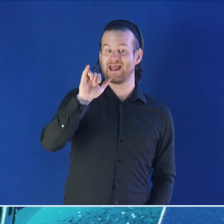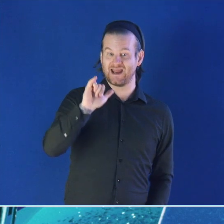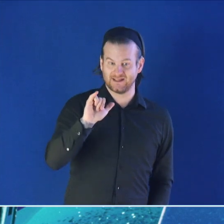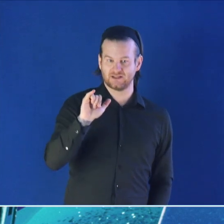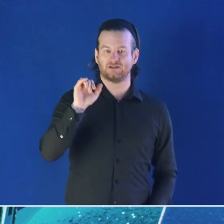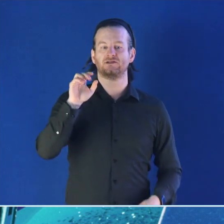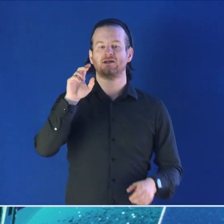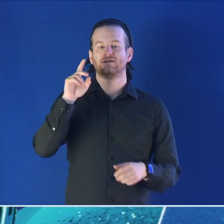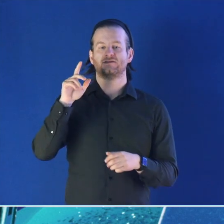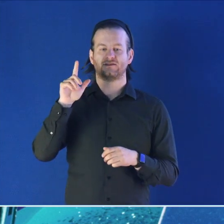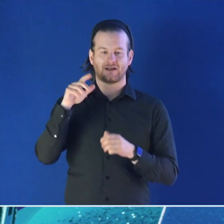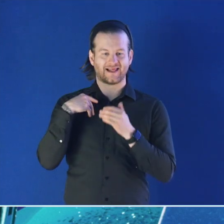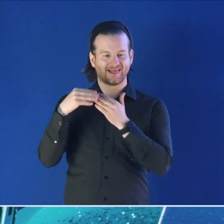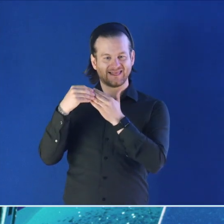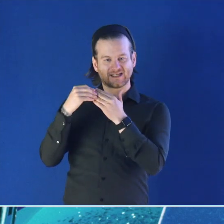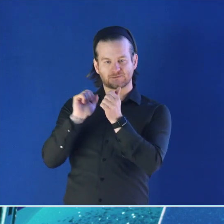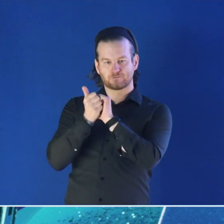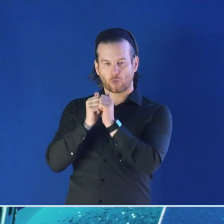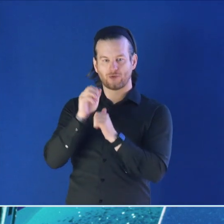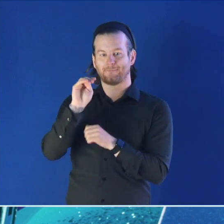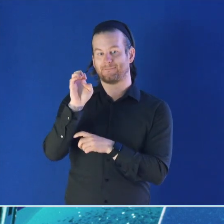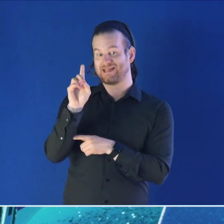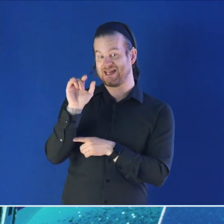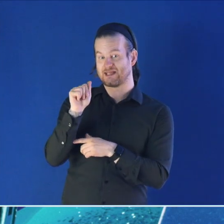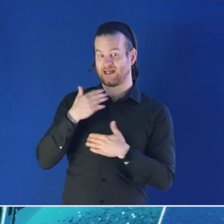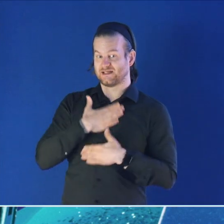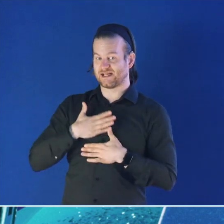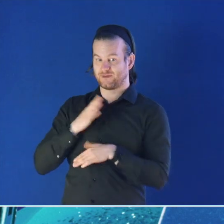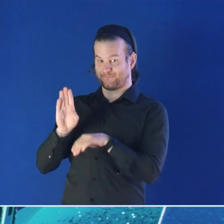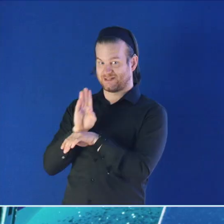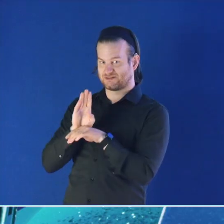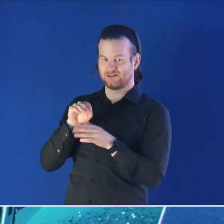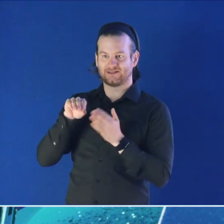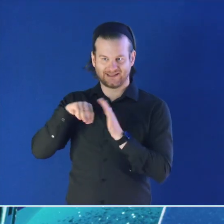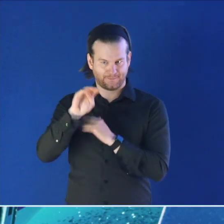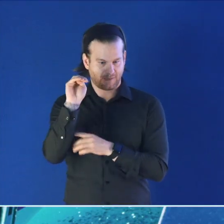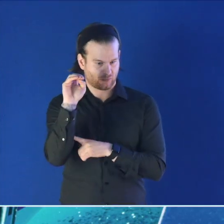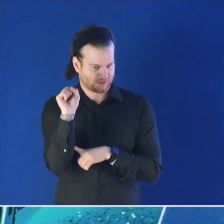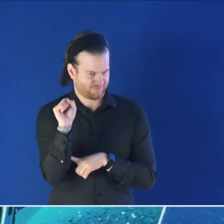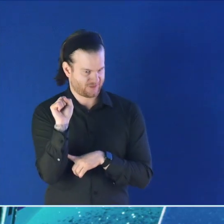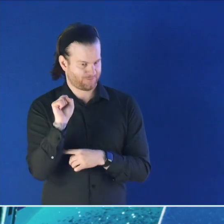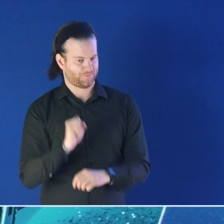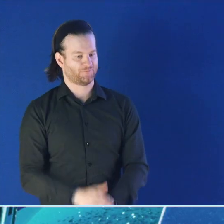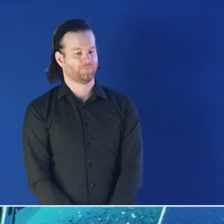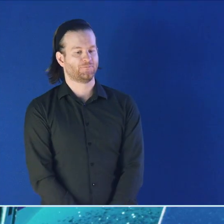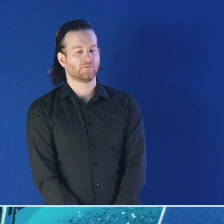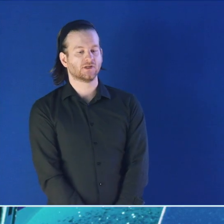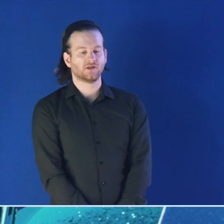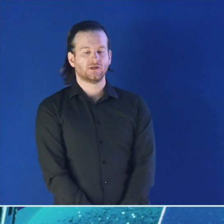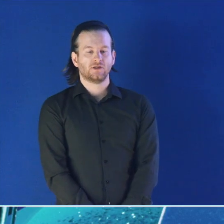and Entertainment business here at Microsoft. Shout out to the Pacers and to the Indiana Fever.